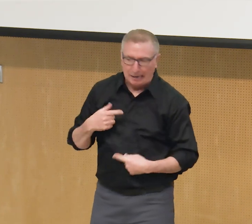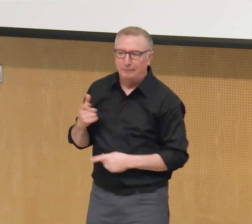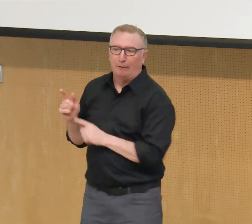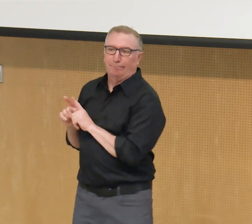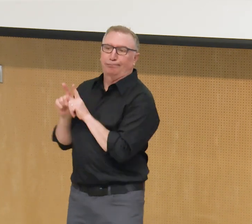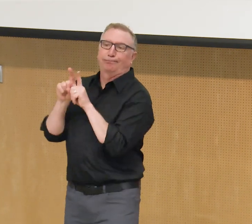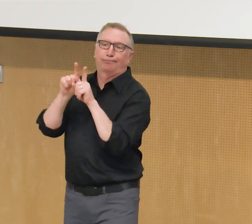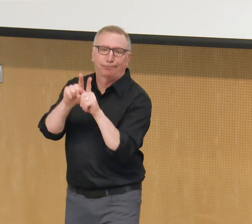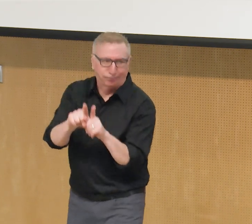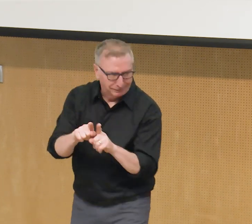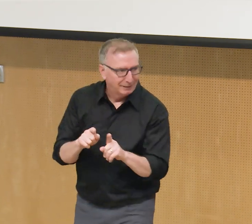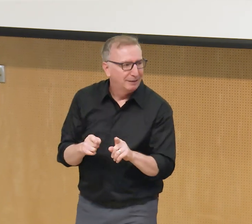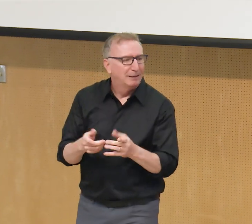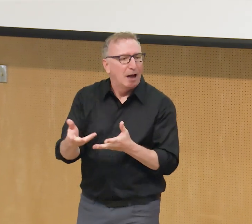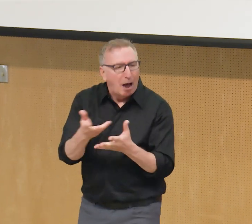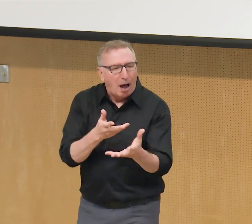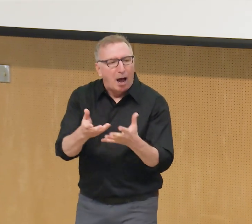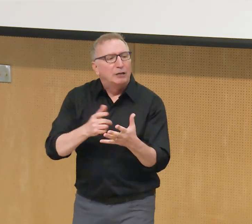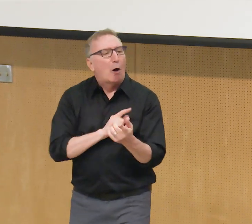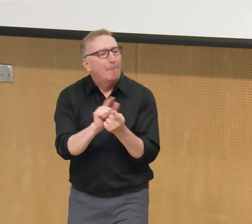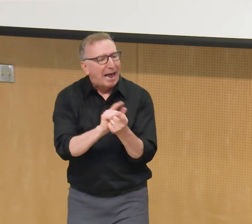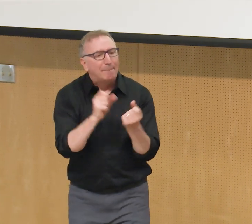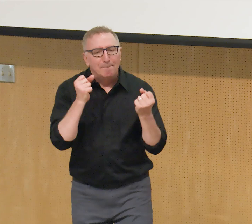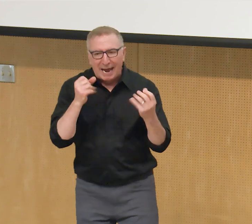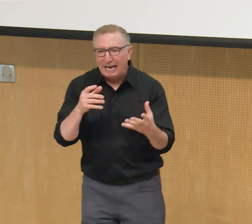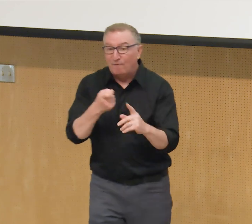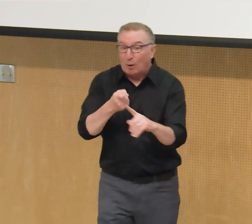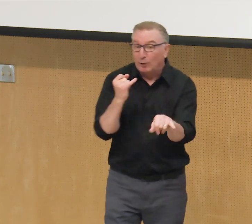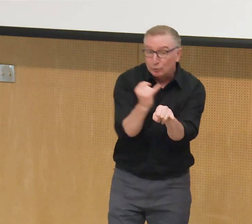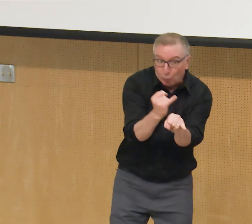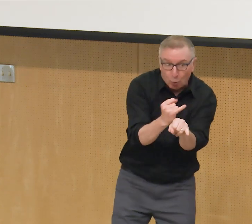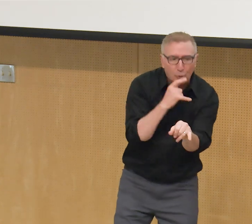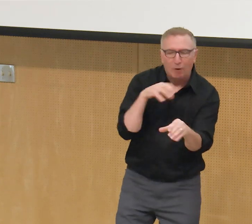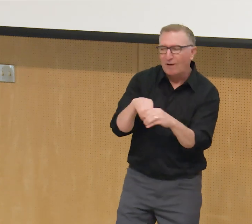He was hearing and didn't use sign language, so, he took me with him when he would go to the schools for the Deaf.